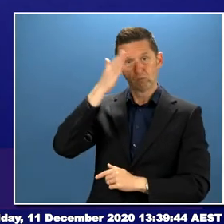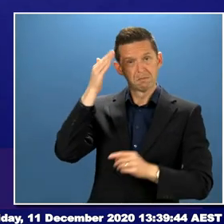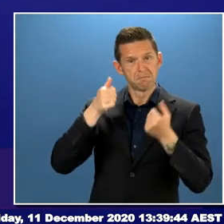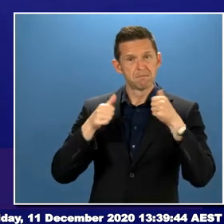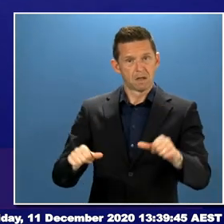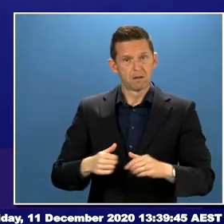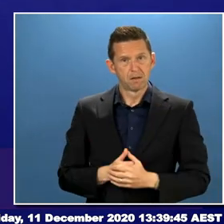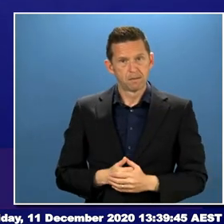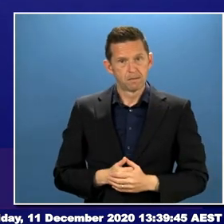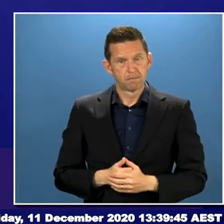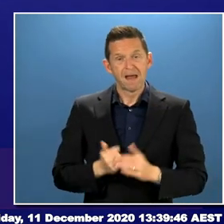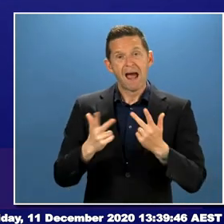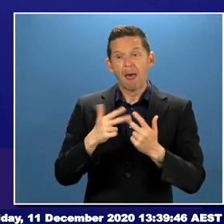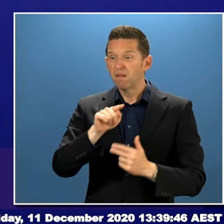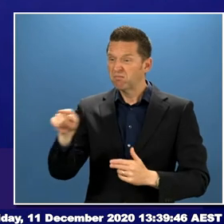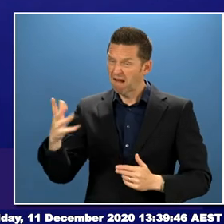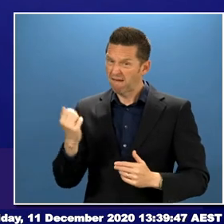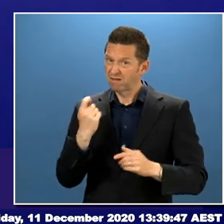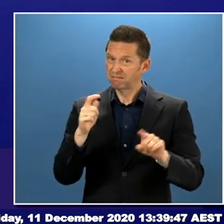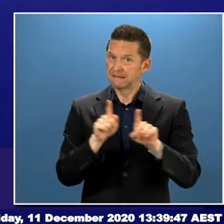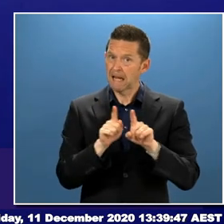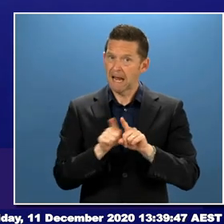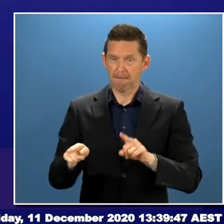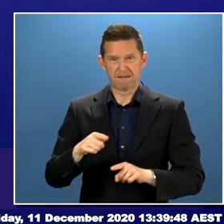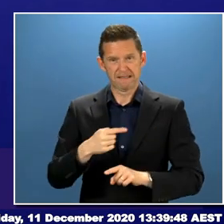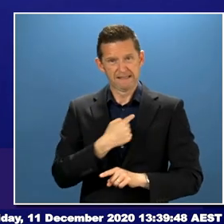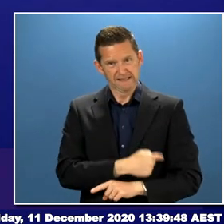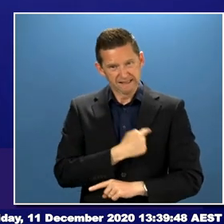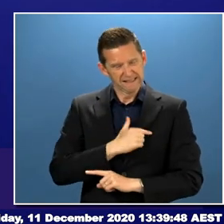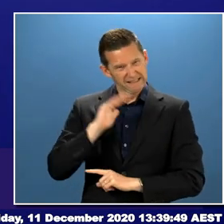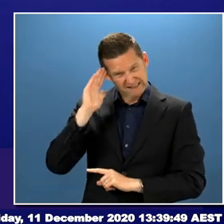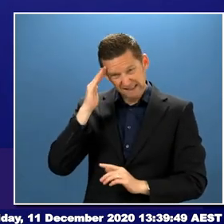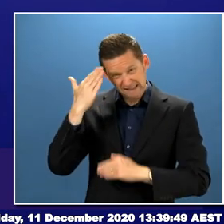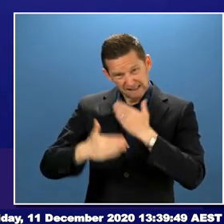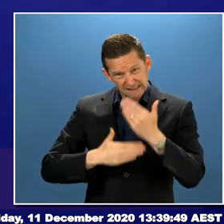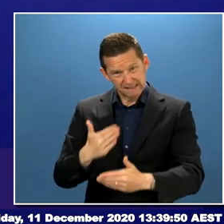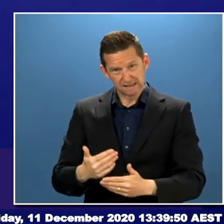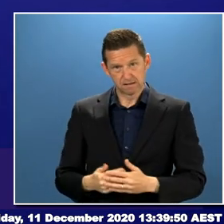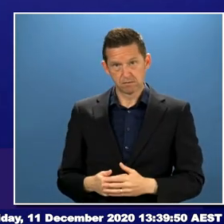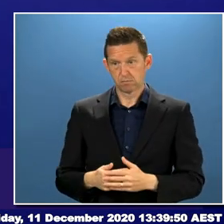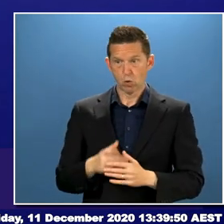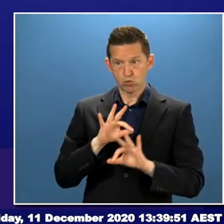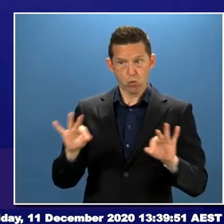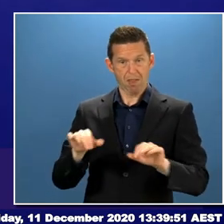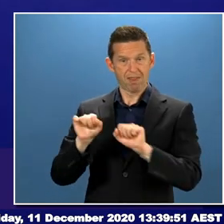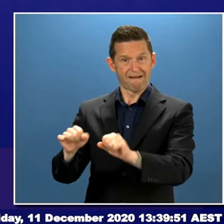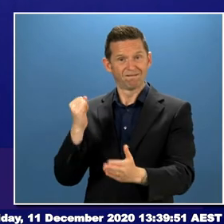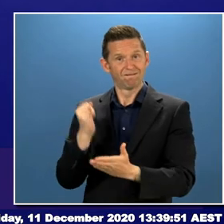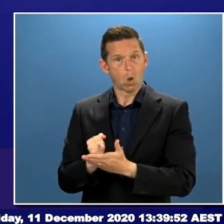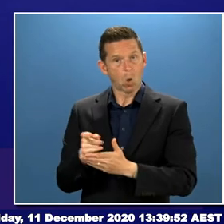Others have shown the same commitment and determination, but through no fault of their own have been unable to breach the barriers